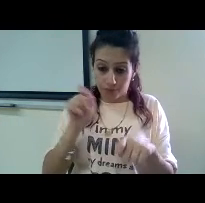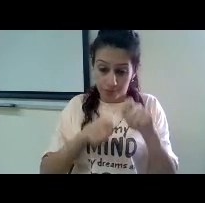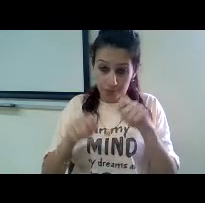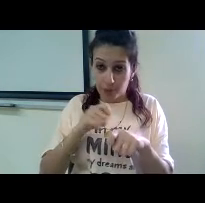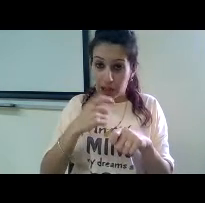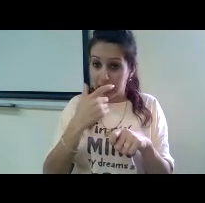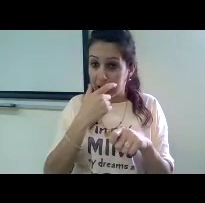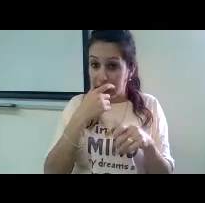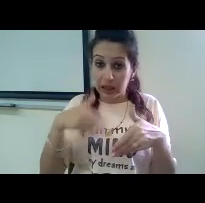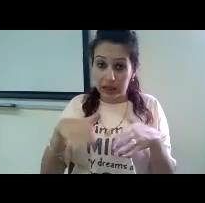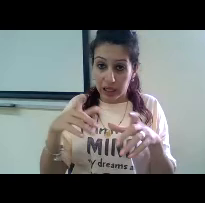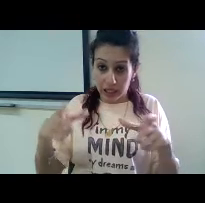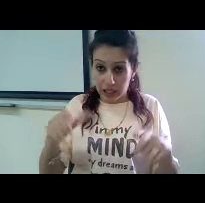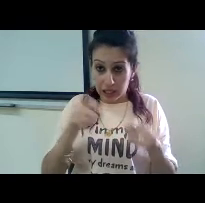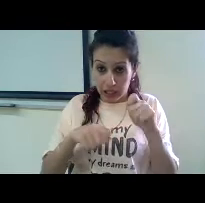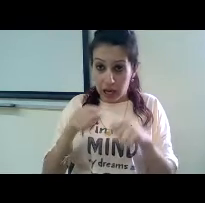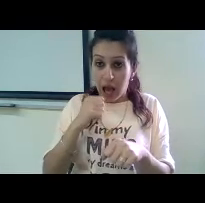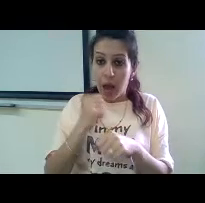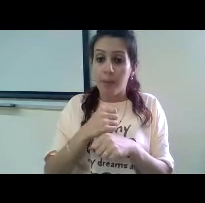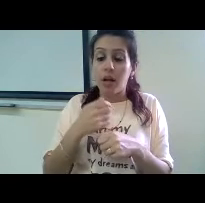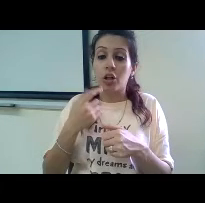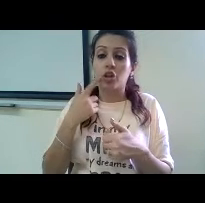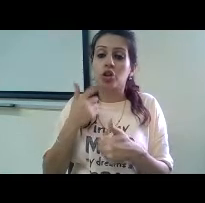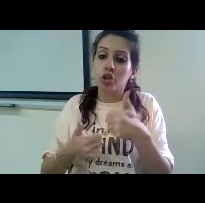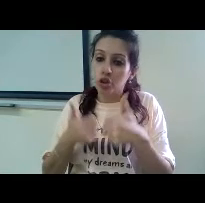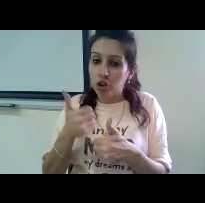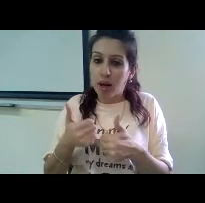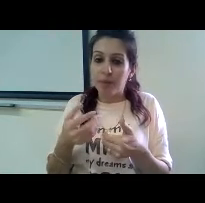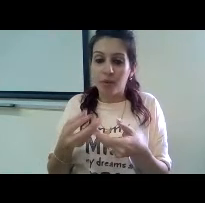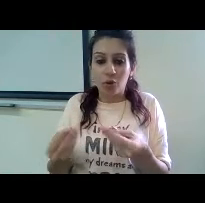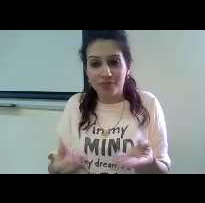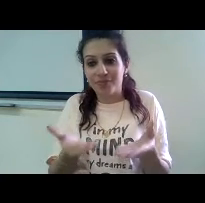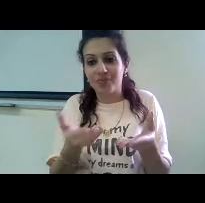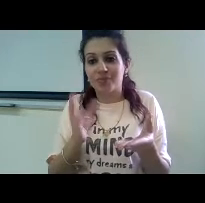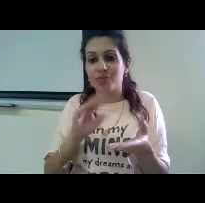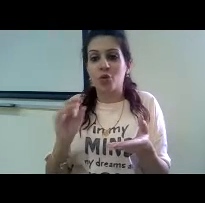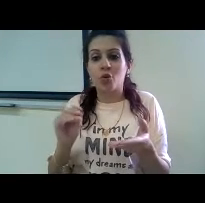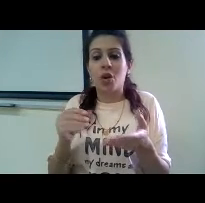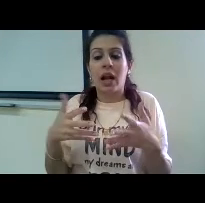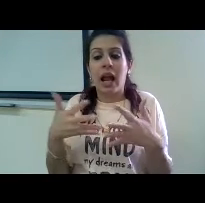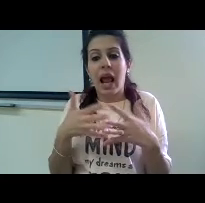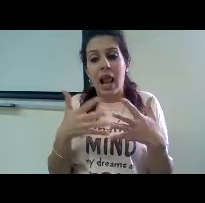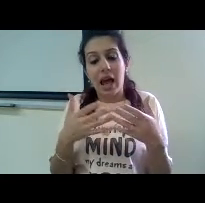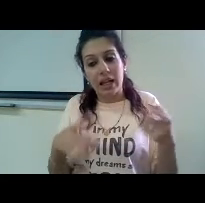The blue numbers are from a World Bank publication